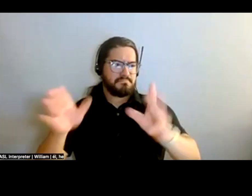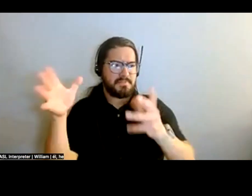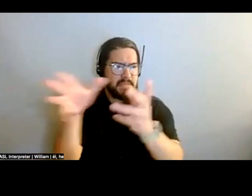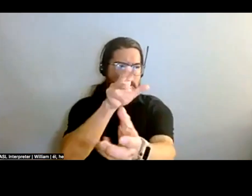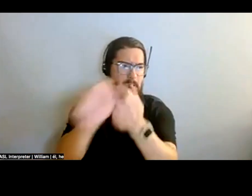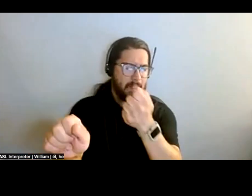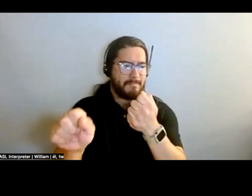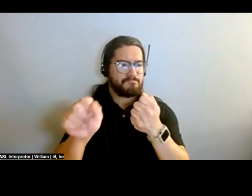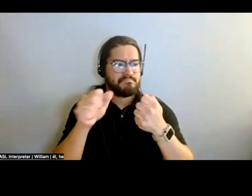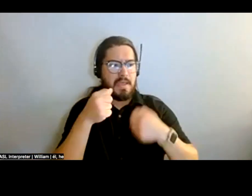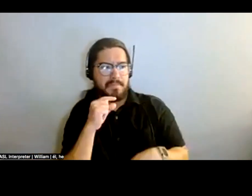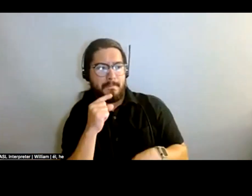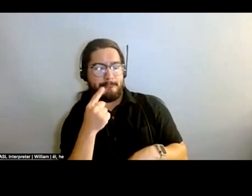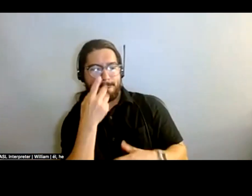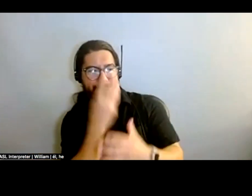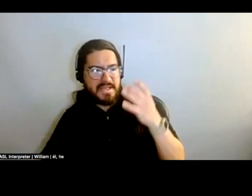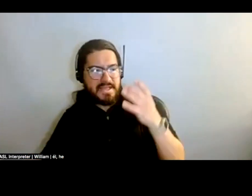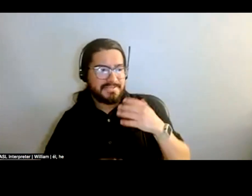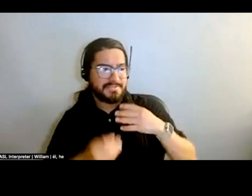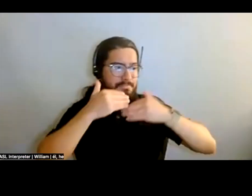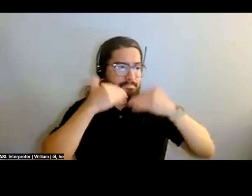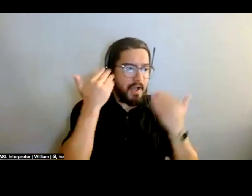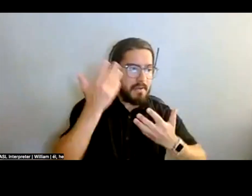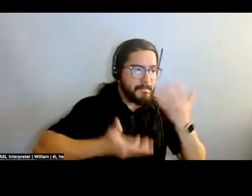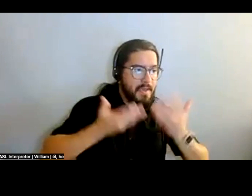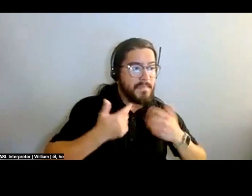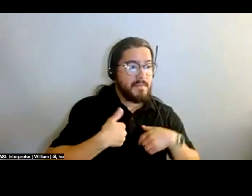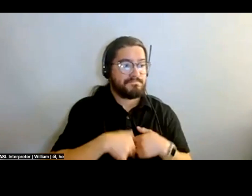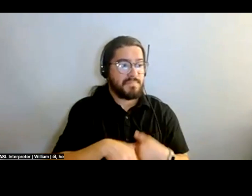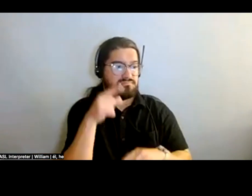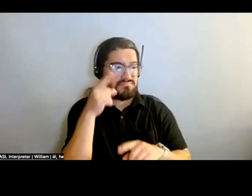one Sunday morning disappearing into a table without a country